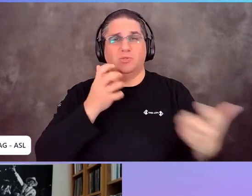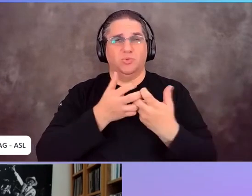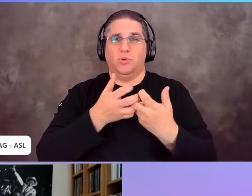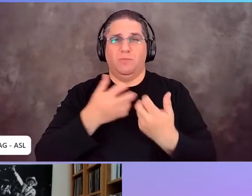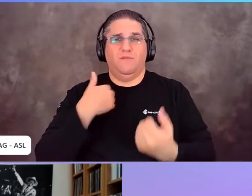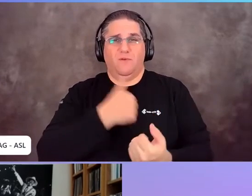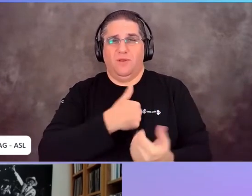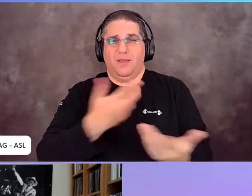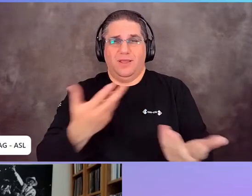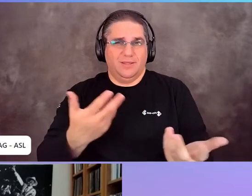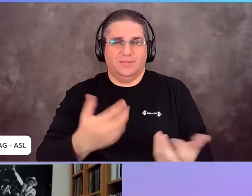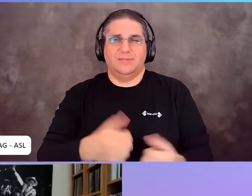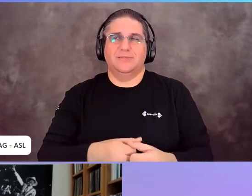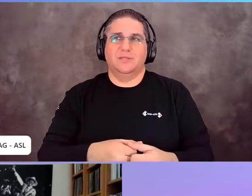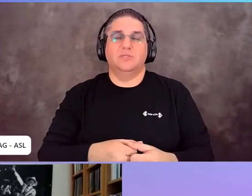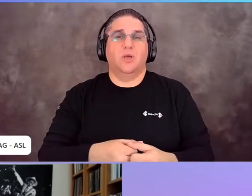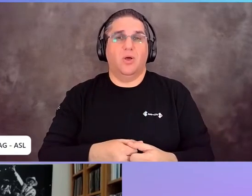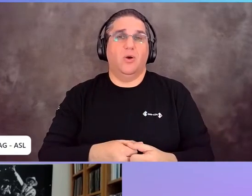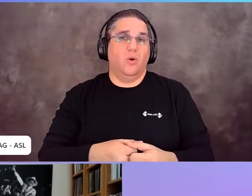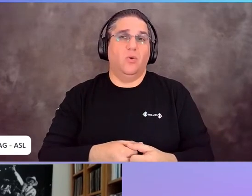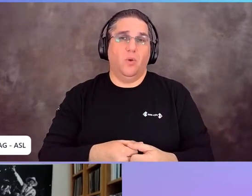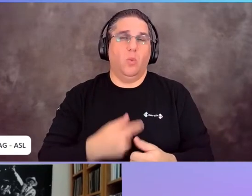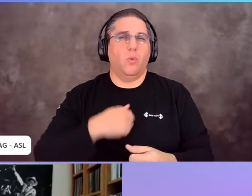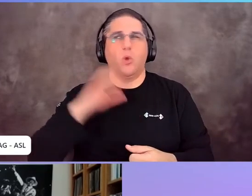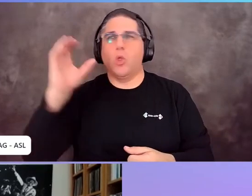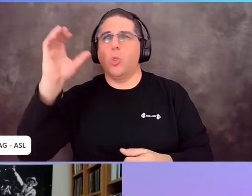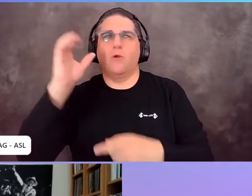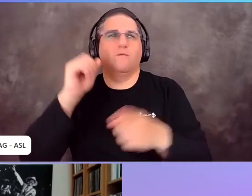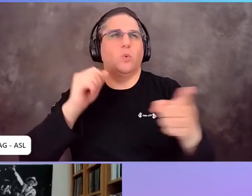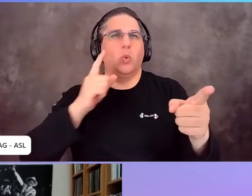were talking about telephone number and telephone numbers